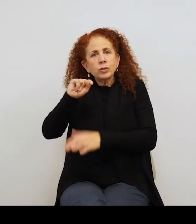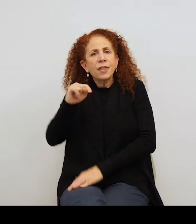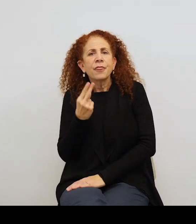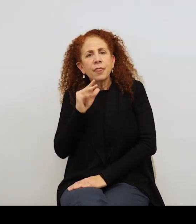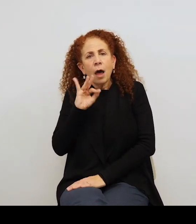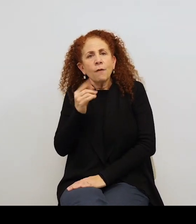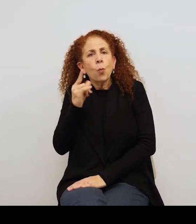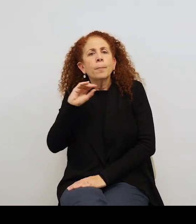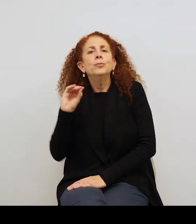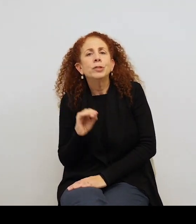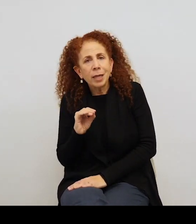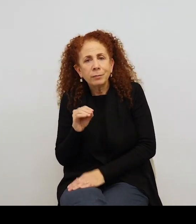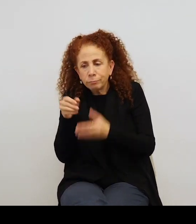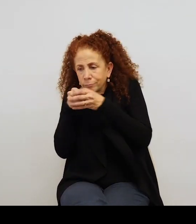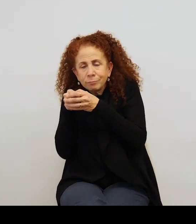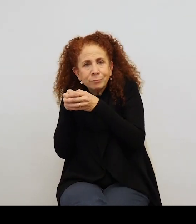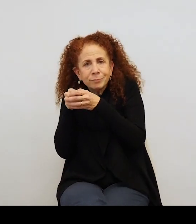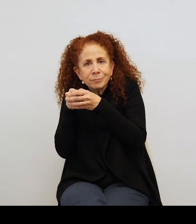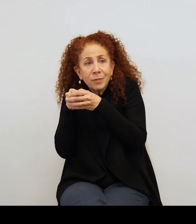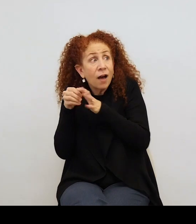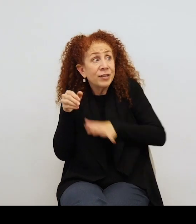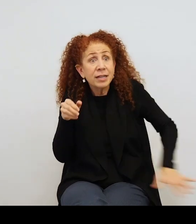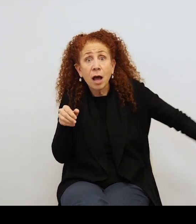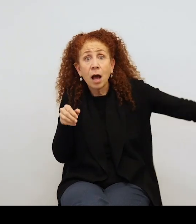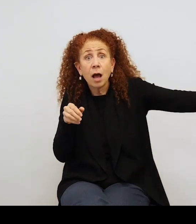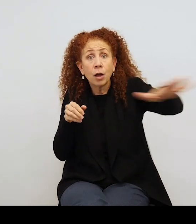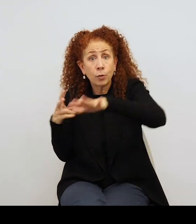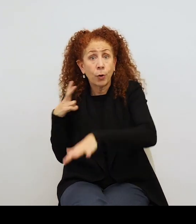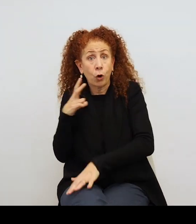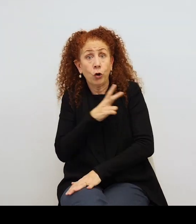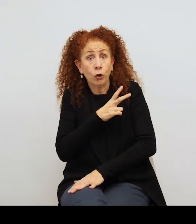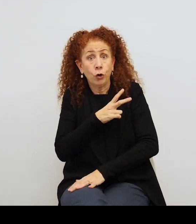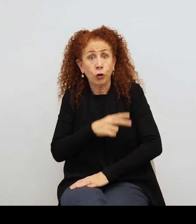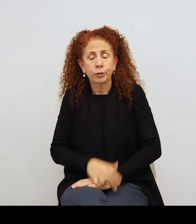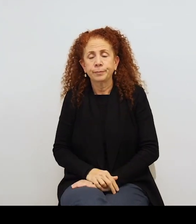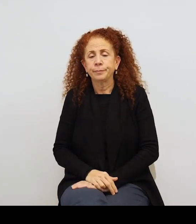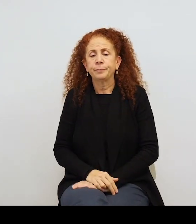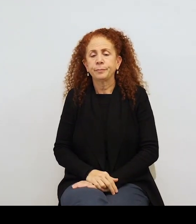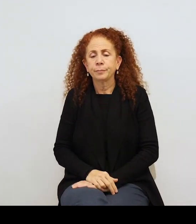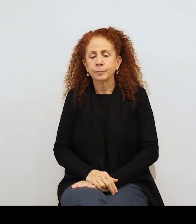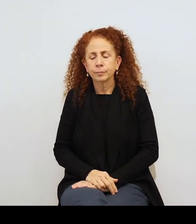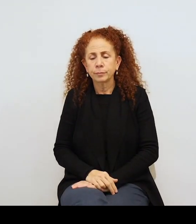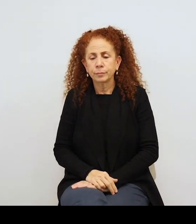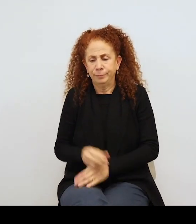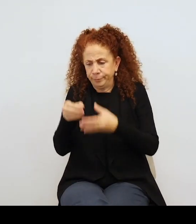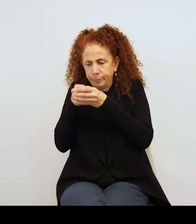of a percent of the entire Fairmont Park system